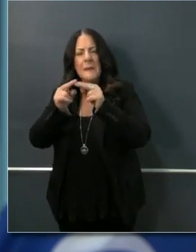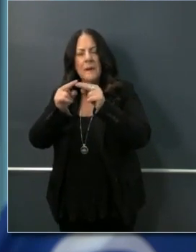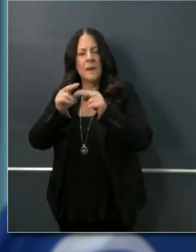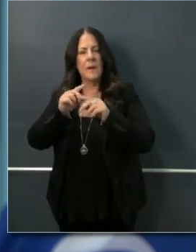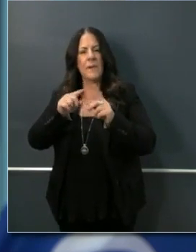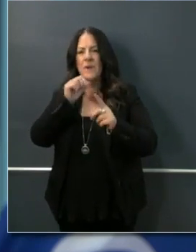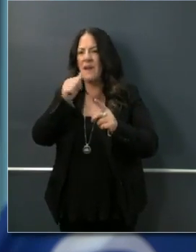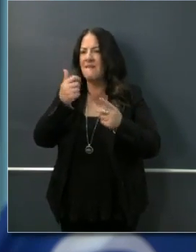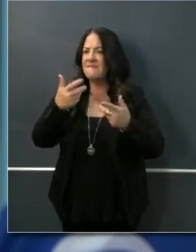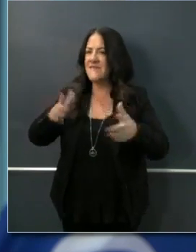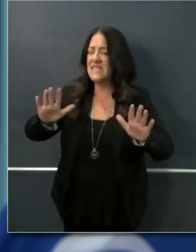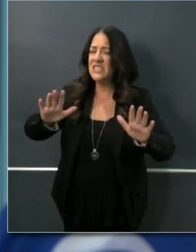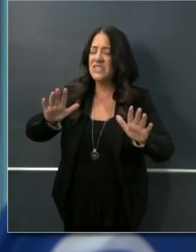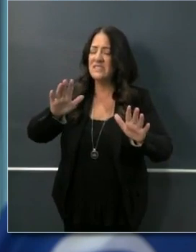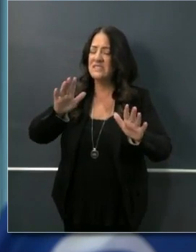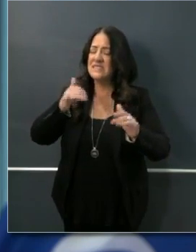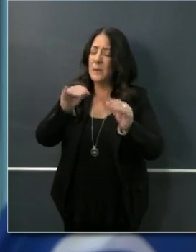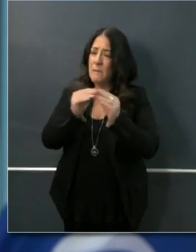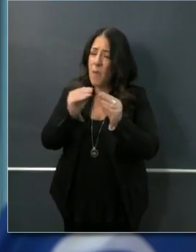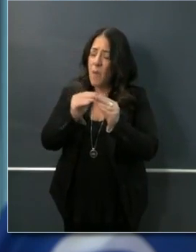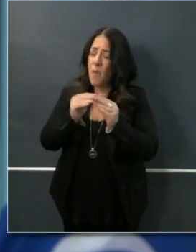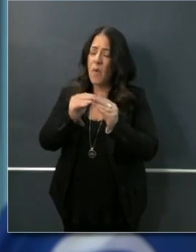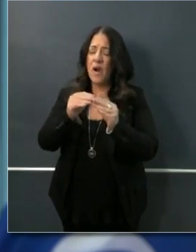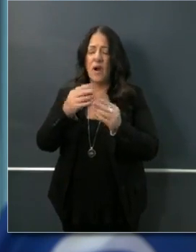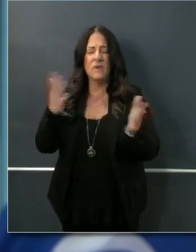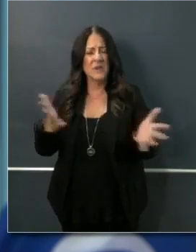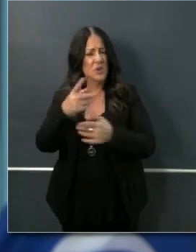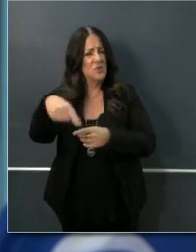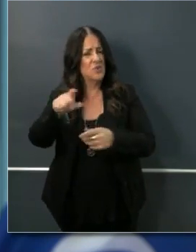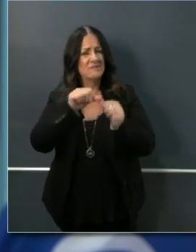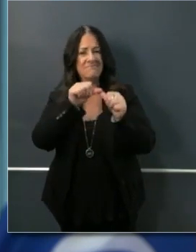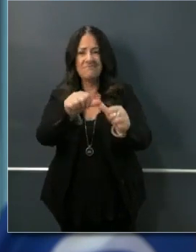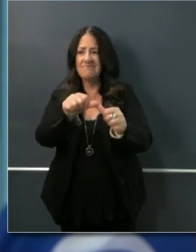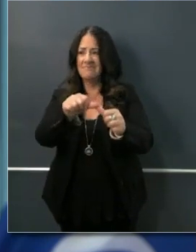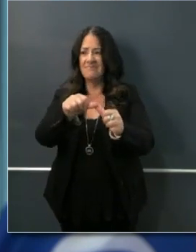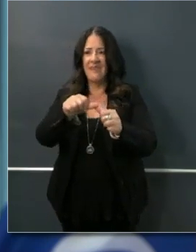I CAUTION PEOPLE THAT WE’RE OUT OF THE WOODS AND THAT’S WHY I CONTINUE TO ENCOURAGE ALL OF YOU TO DO